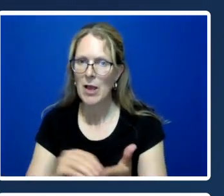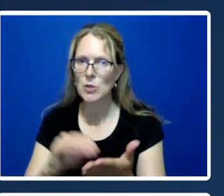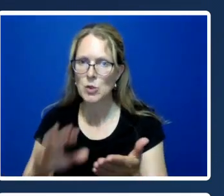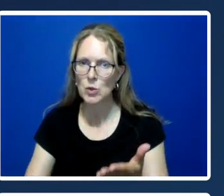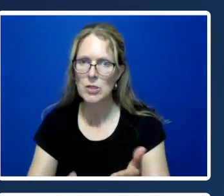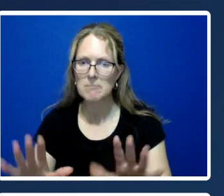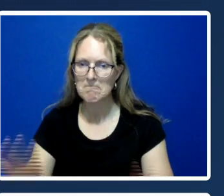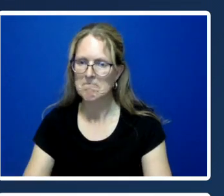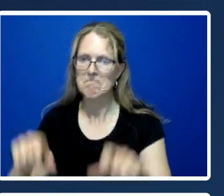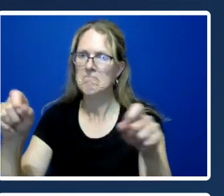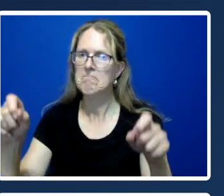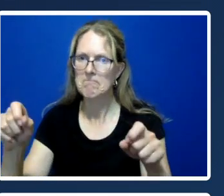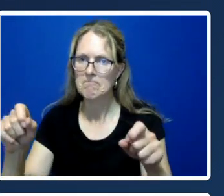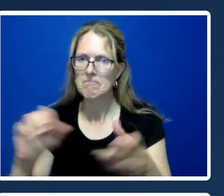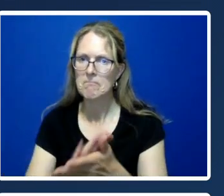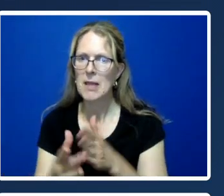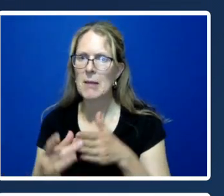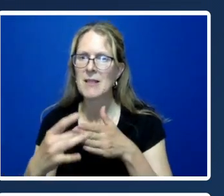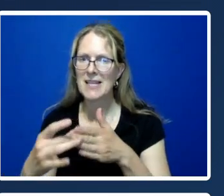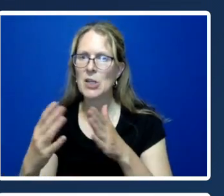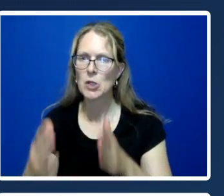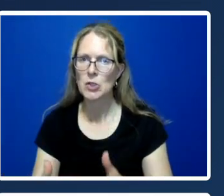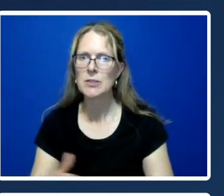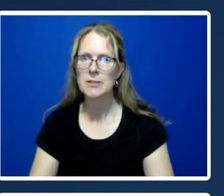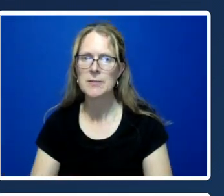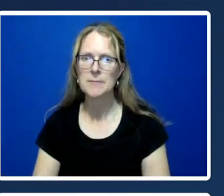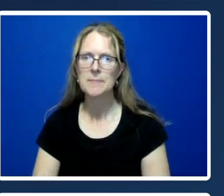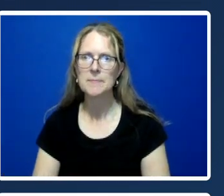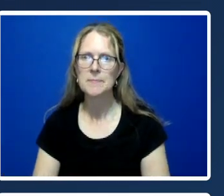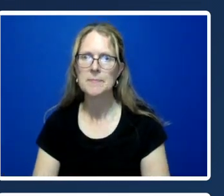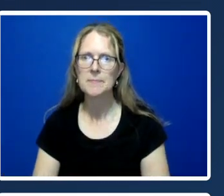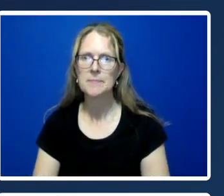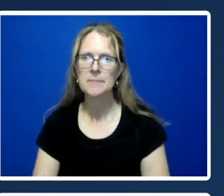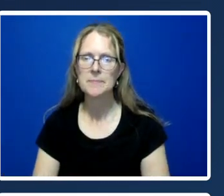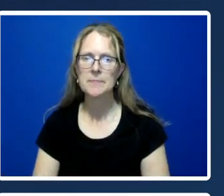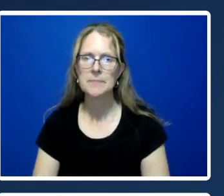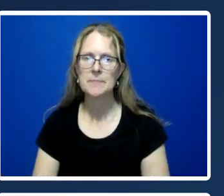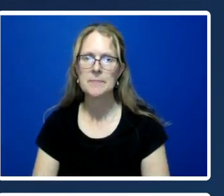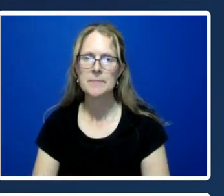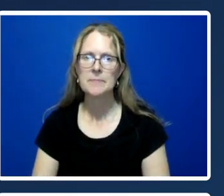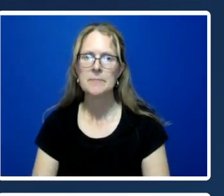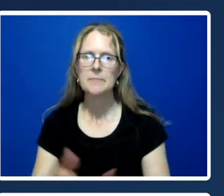the leaders in this work. Then identify your community partners or their -- the parents,